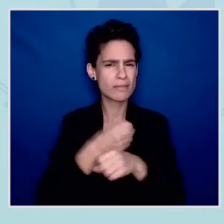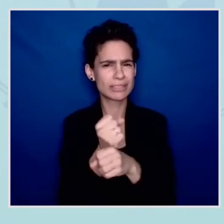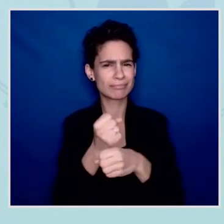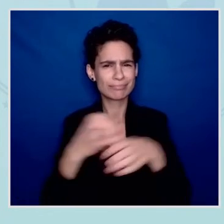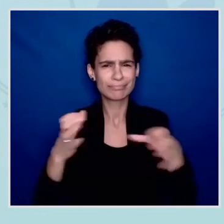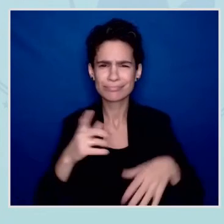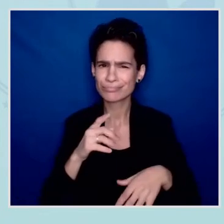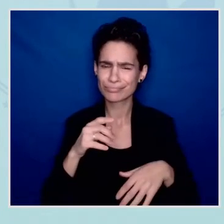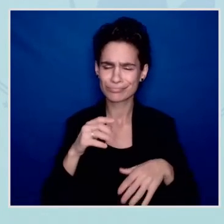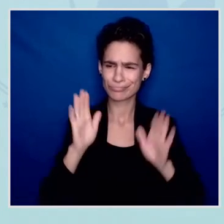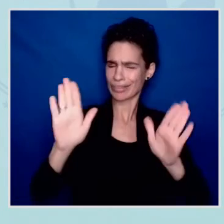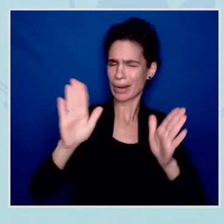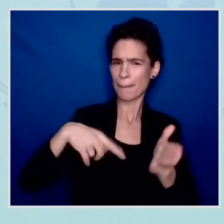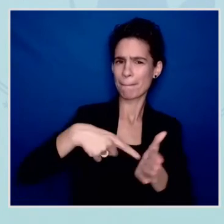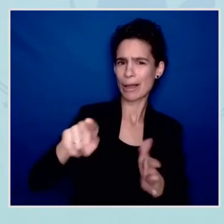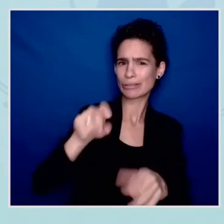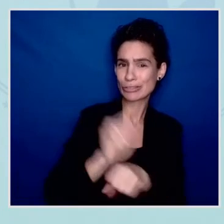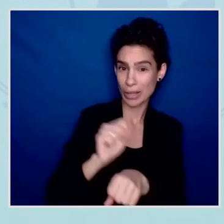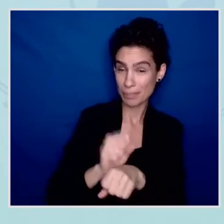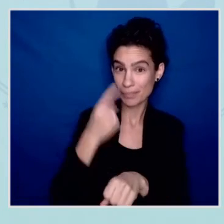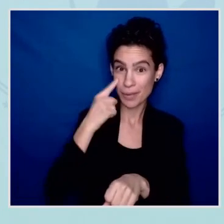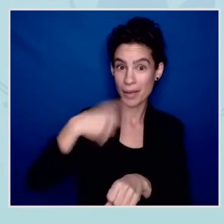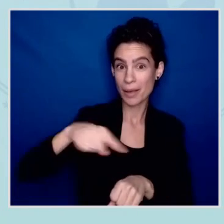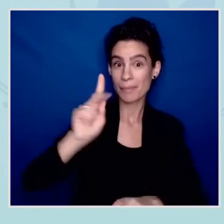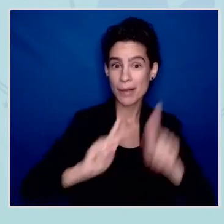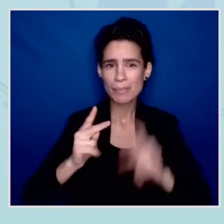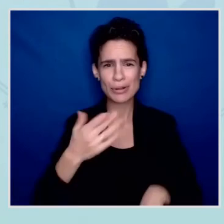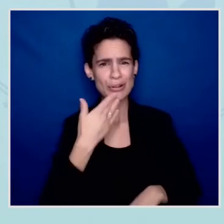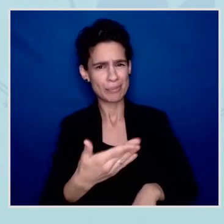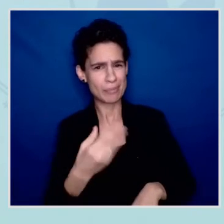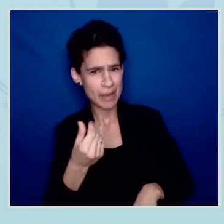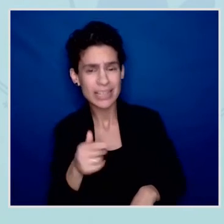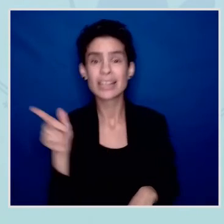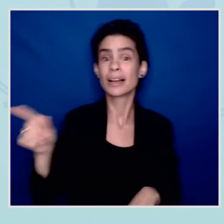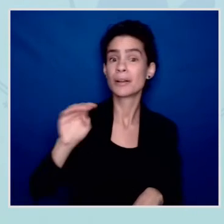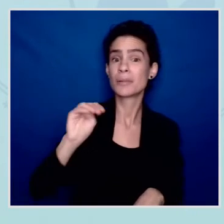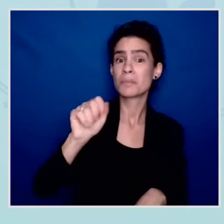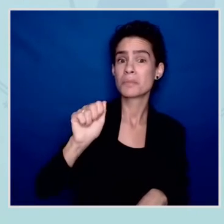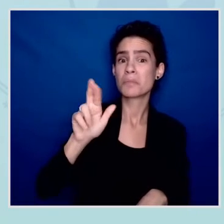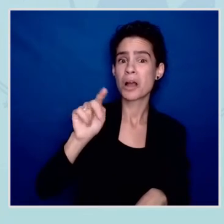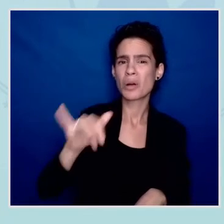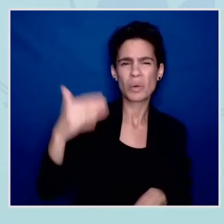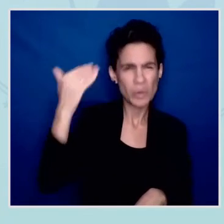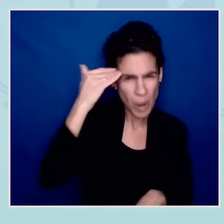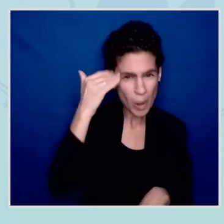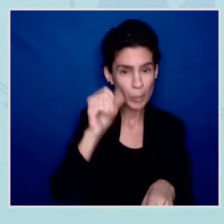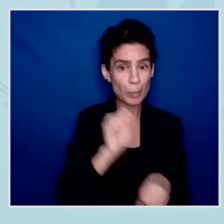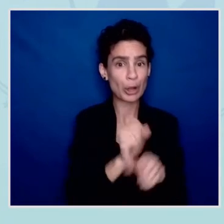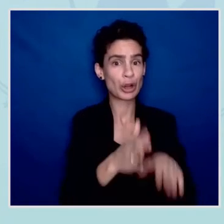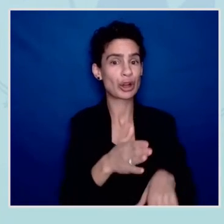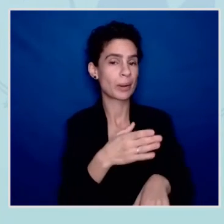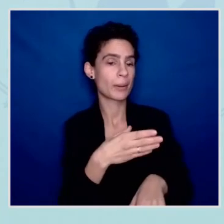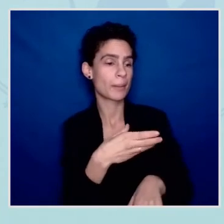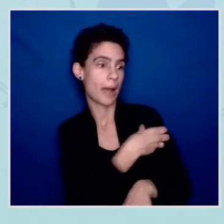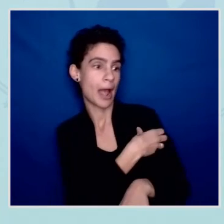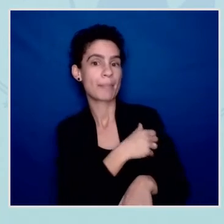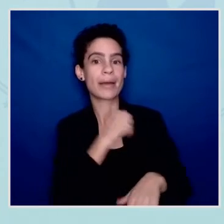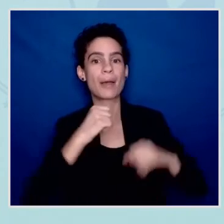INVESTMENTS AND INFRASTRUCTURE, CLEAN ENERGY, MANUFACTURING, SO